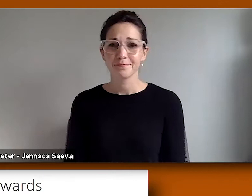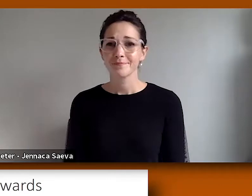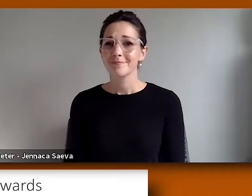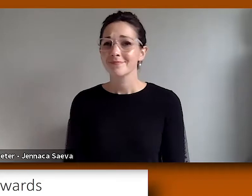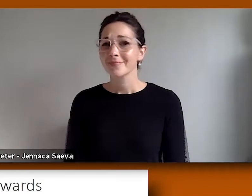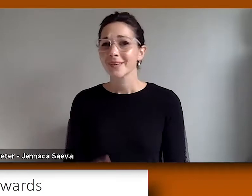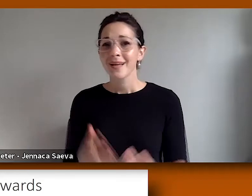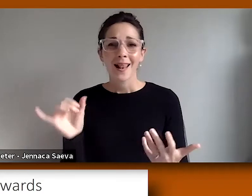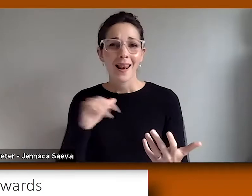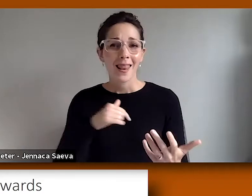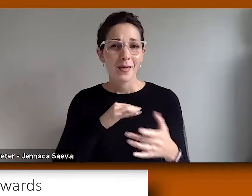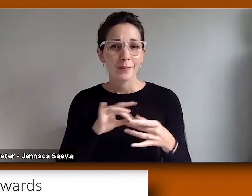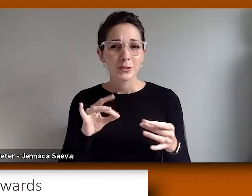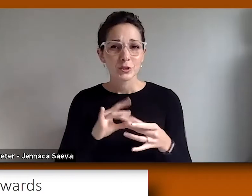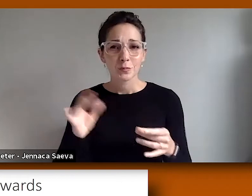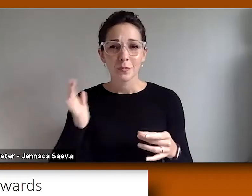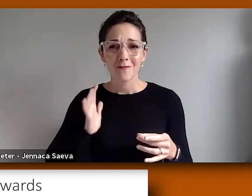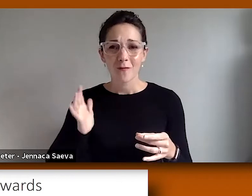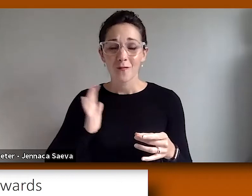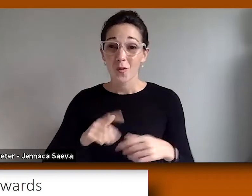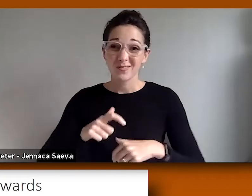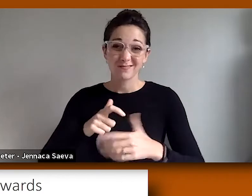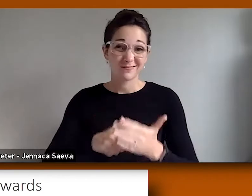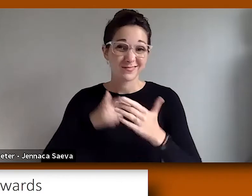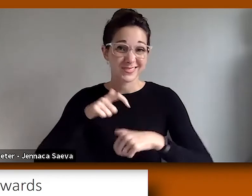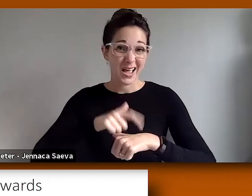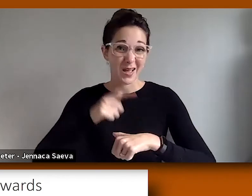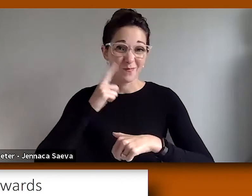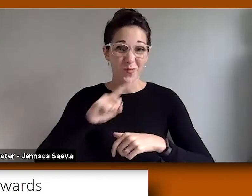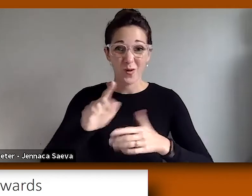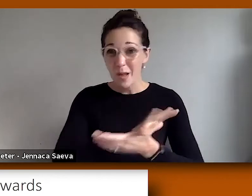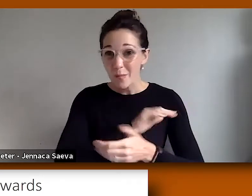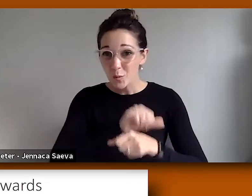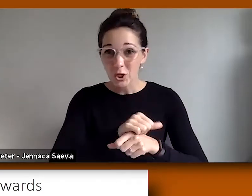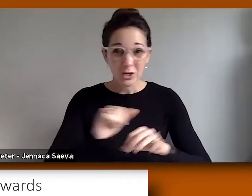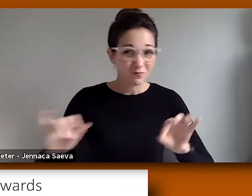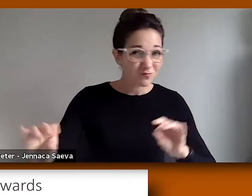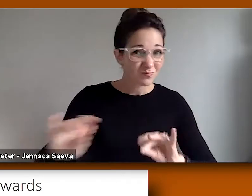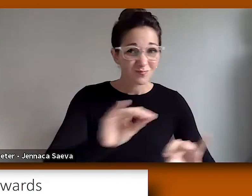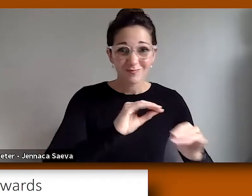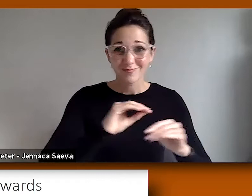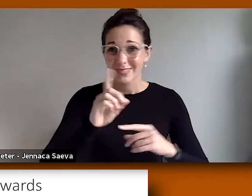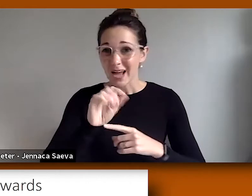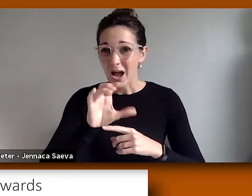Mainly, like I said earlier, we have to put those documents together and we need time ahead,